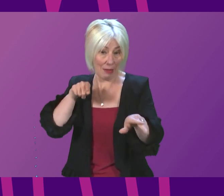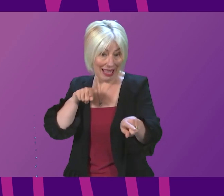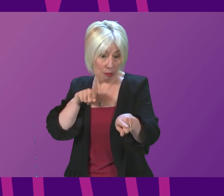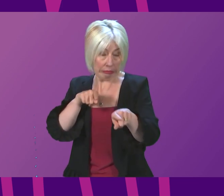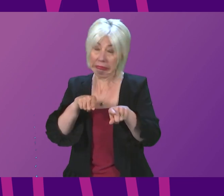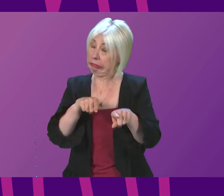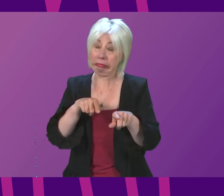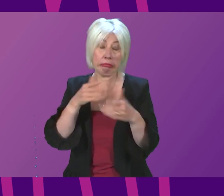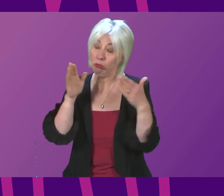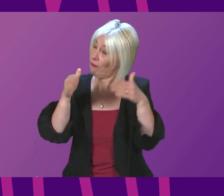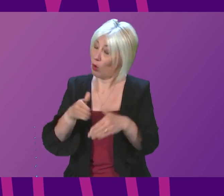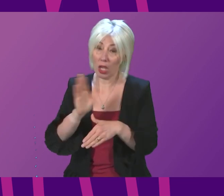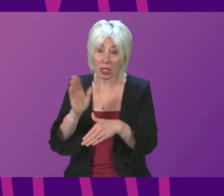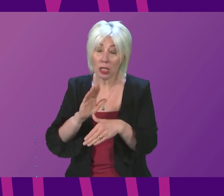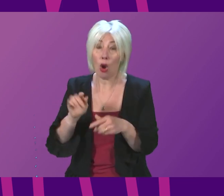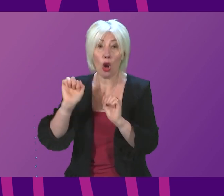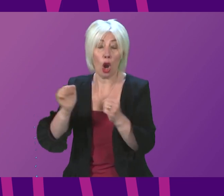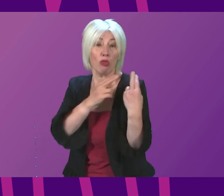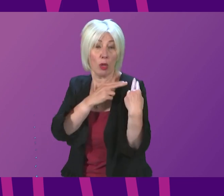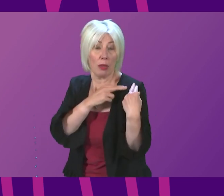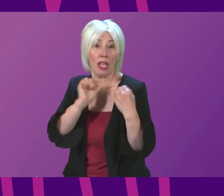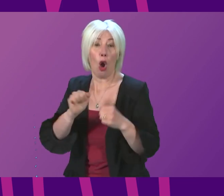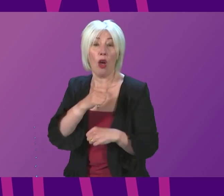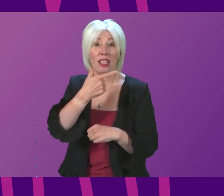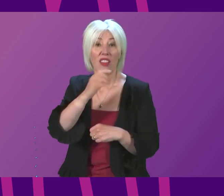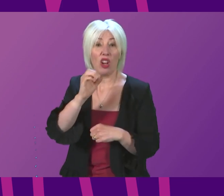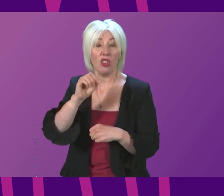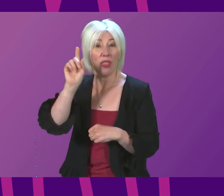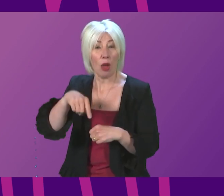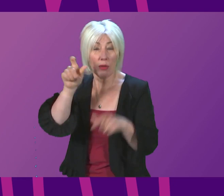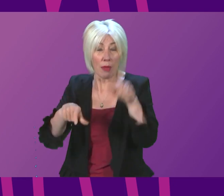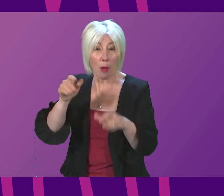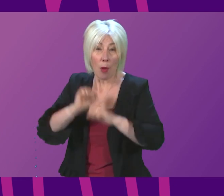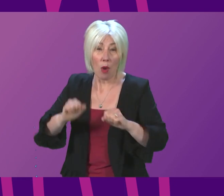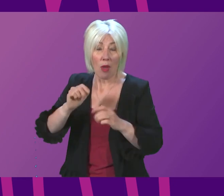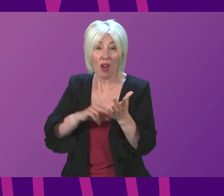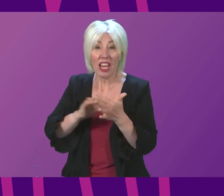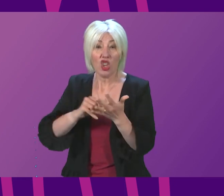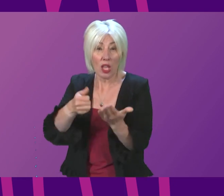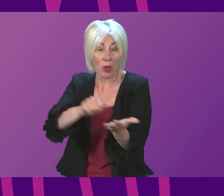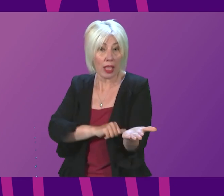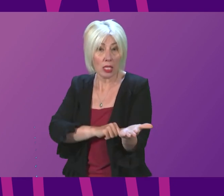she is not focusing on the 700,000 people on national health service waiting lists on her watch. What do we get?